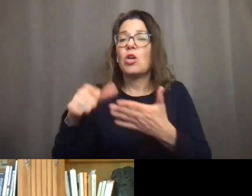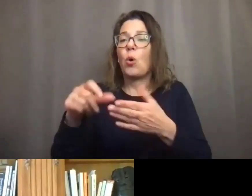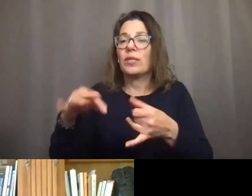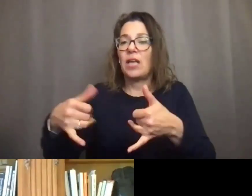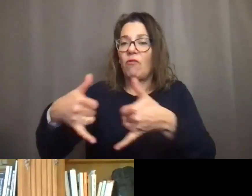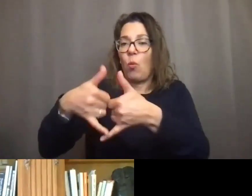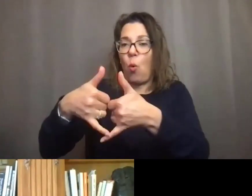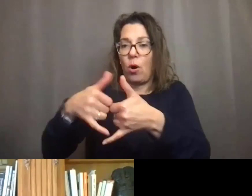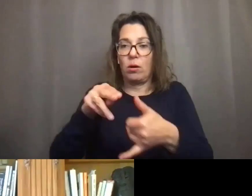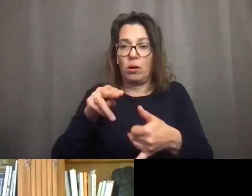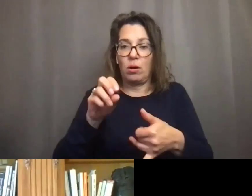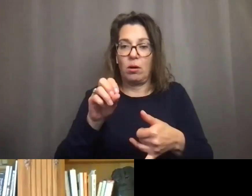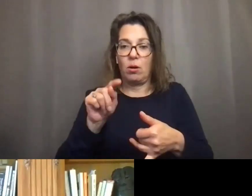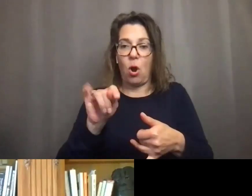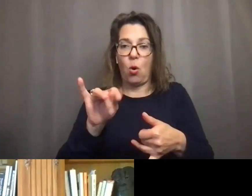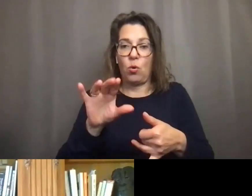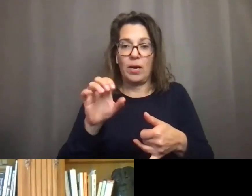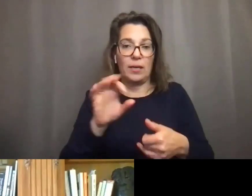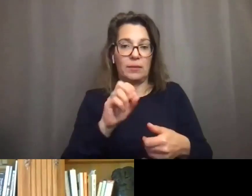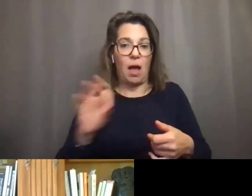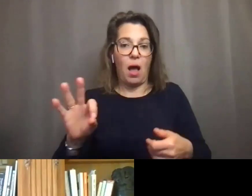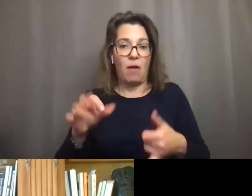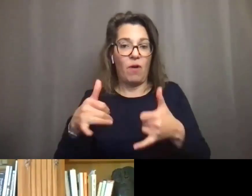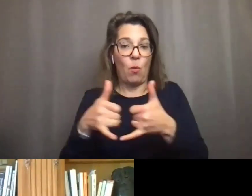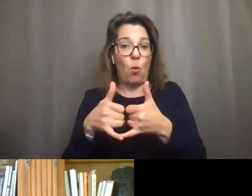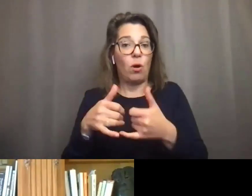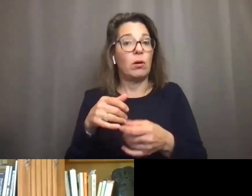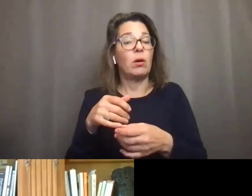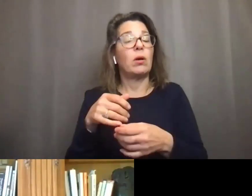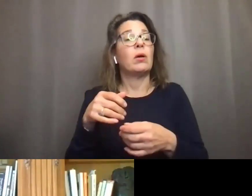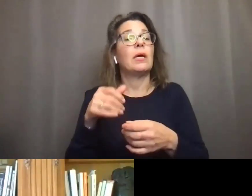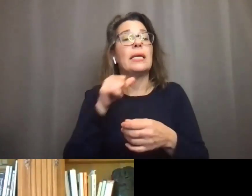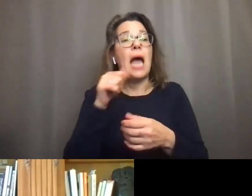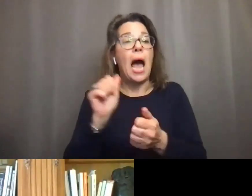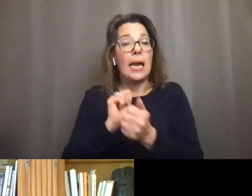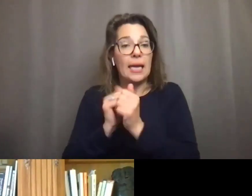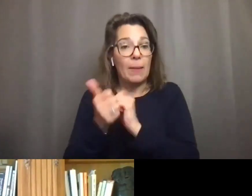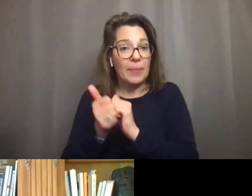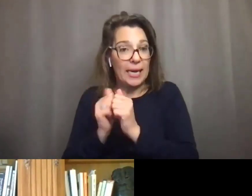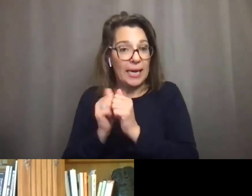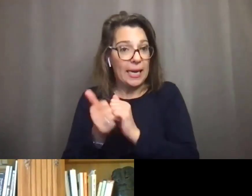you can tell the NIH about this in a confidential way